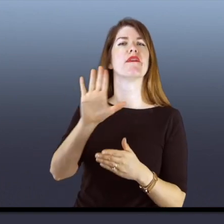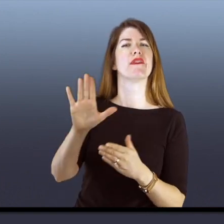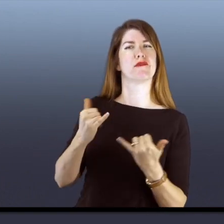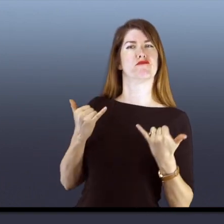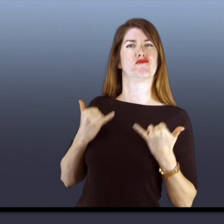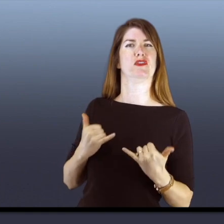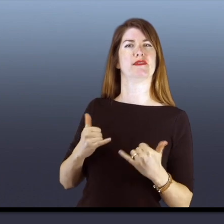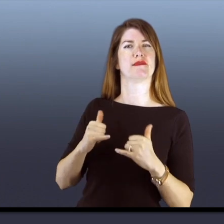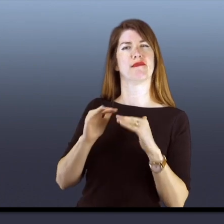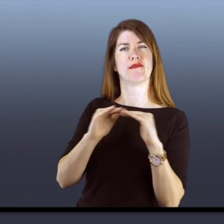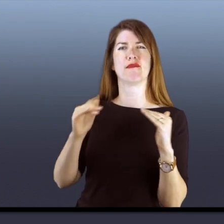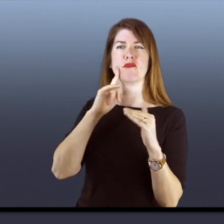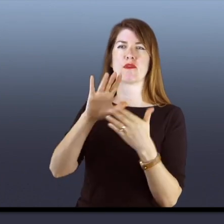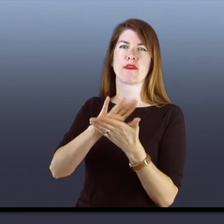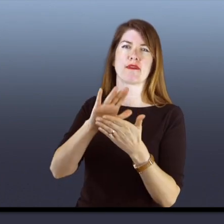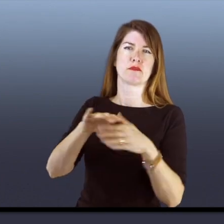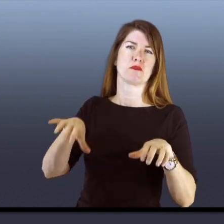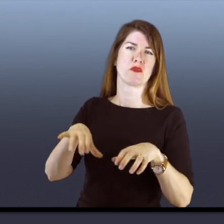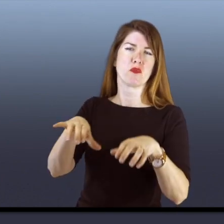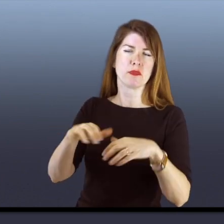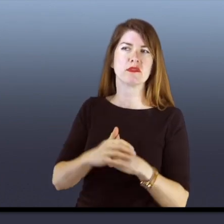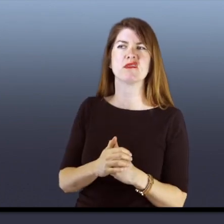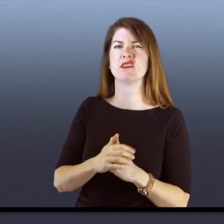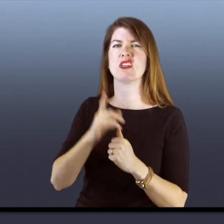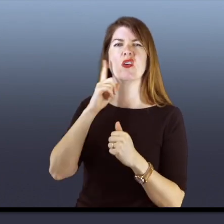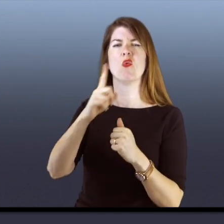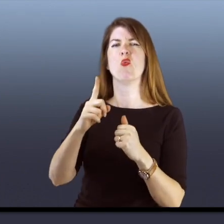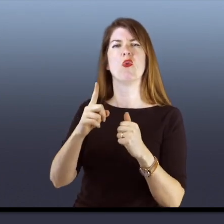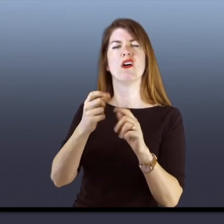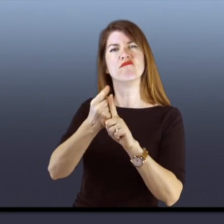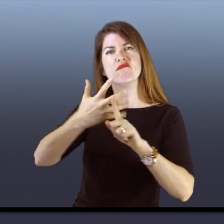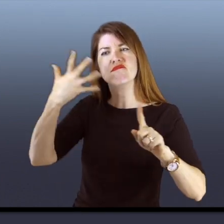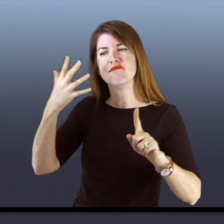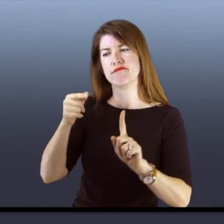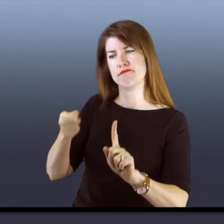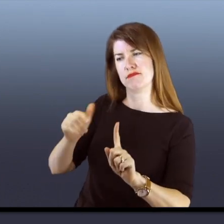It basically just gives you a story of the child, it tells you what they can do,